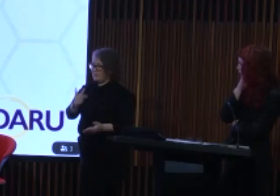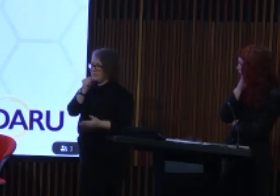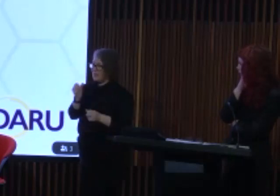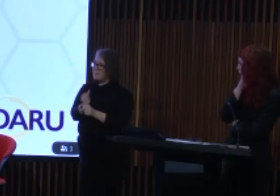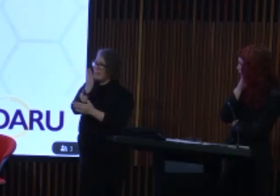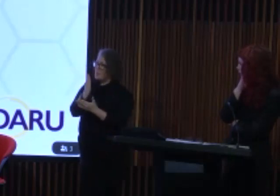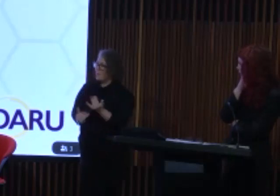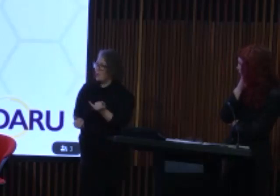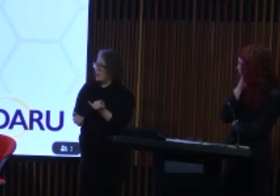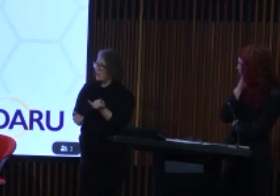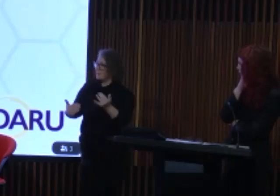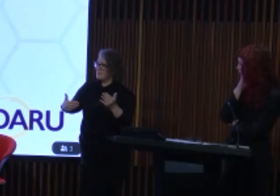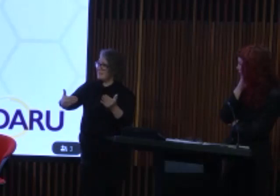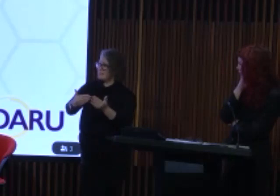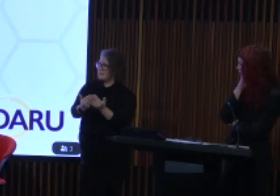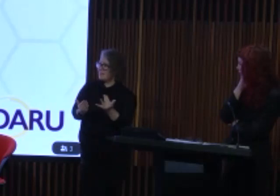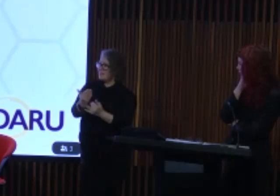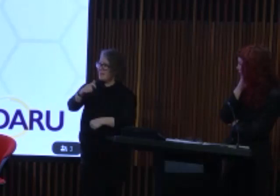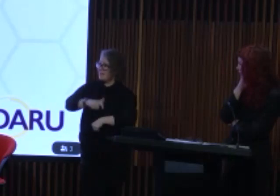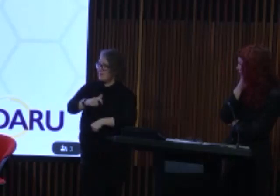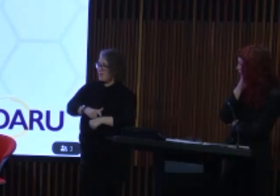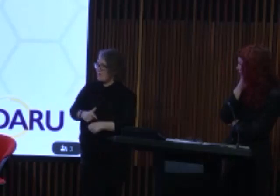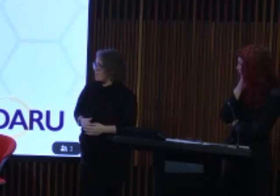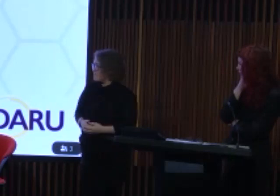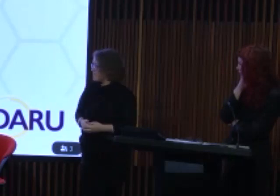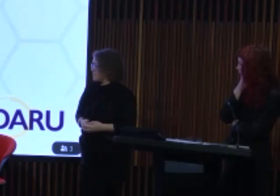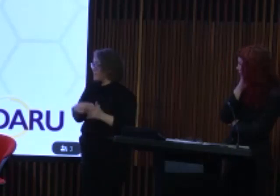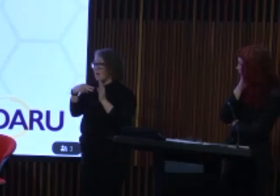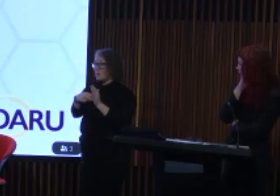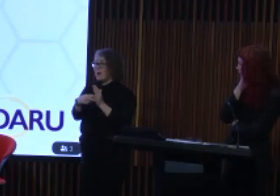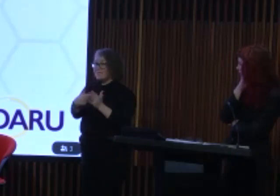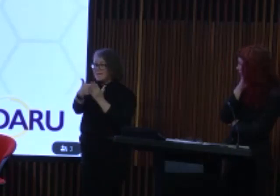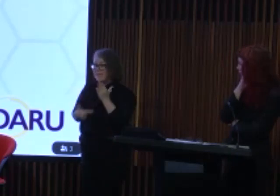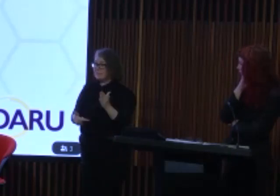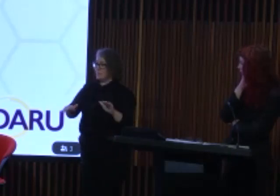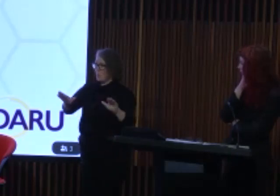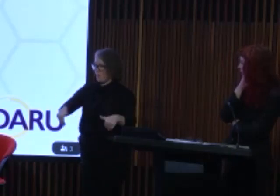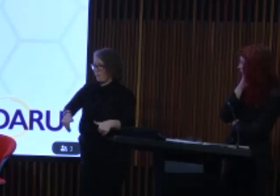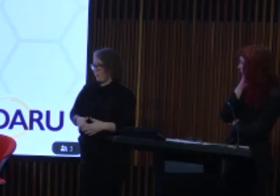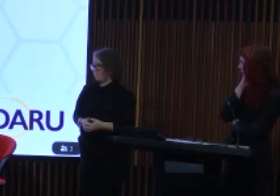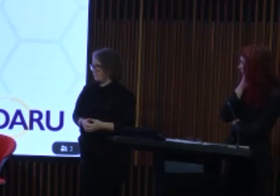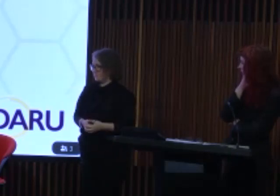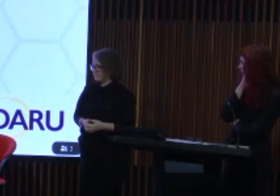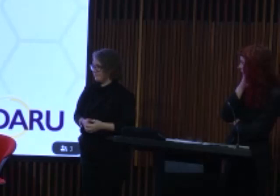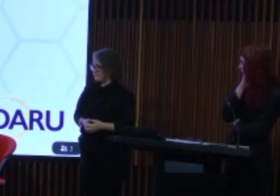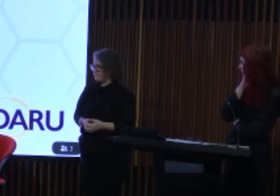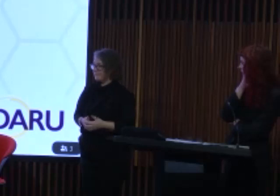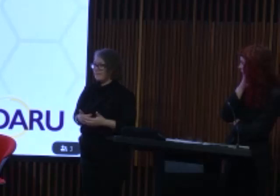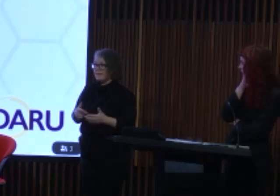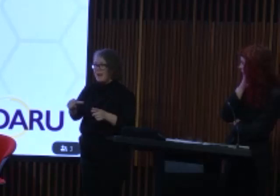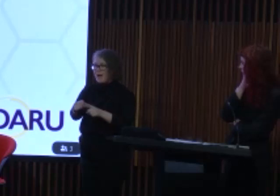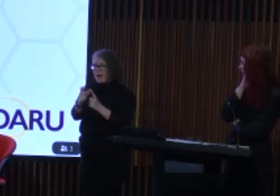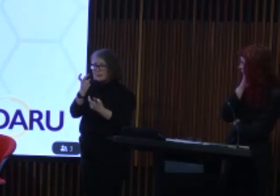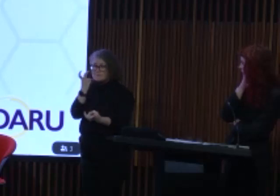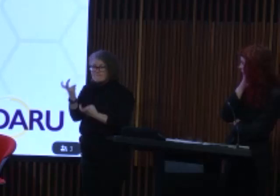the process so. Yeah, waiting lists were horrendous. Hard to find services, particularly in, well,